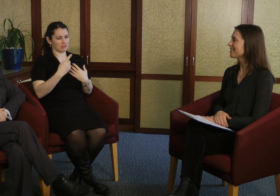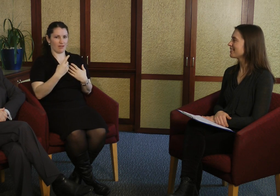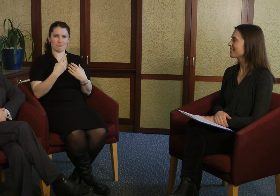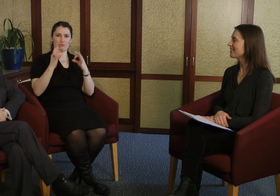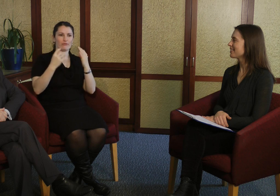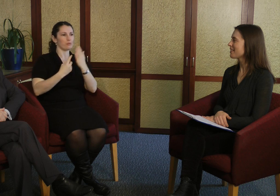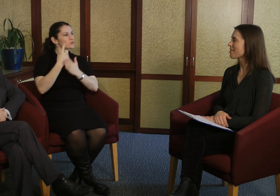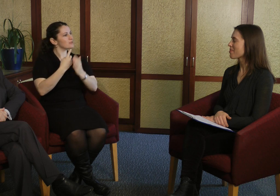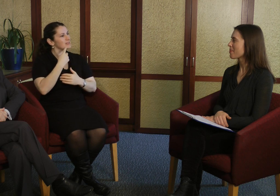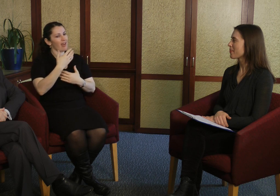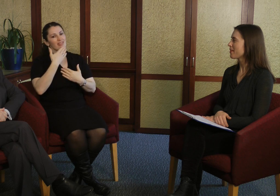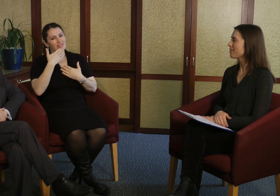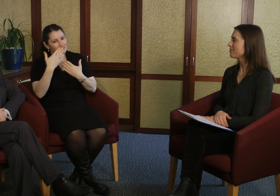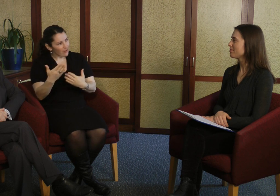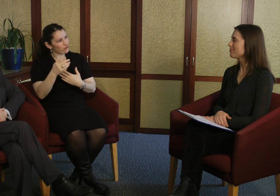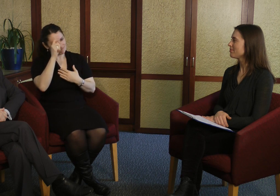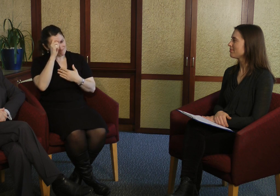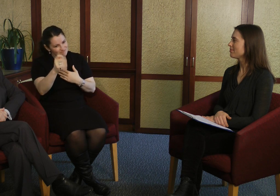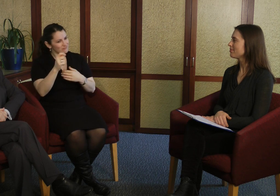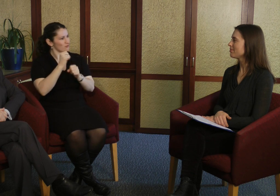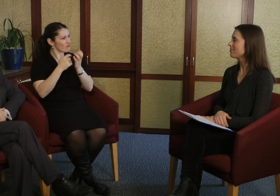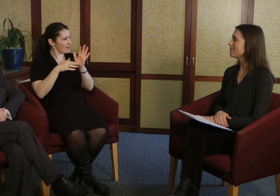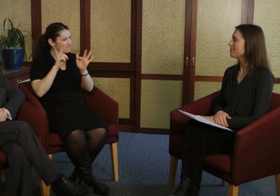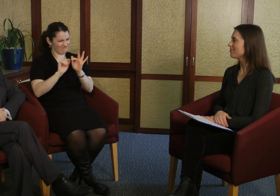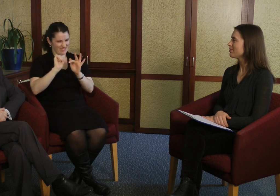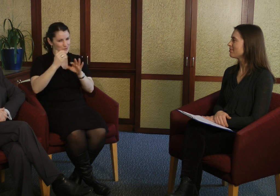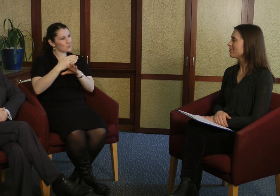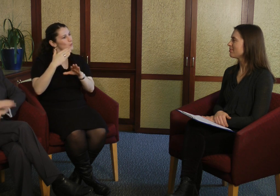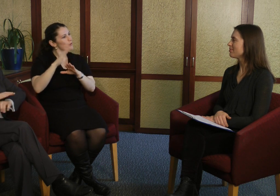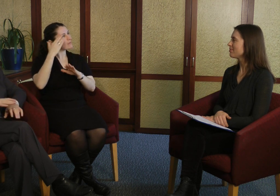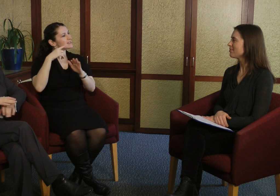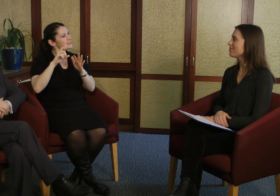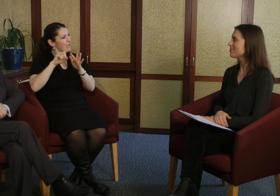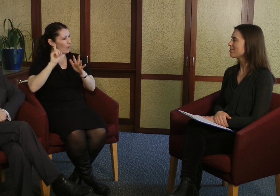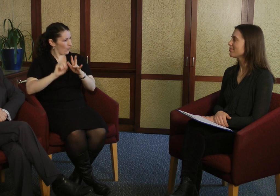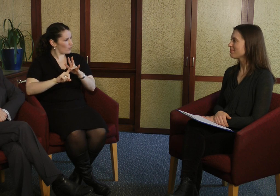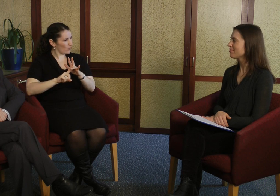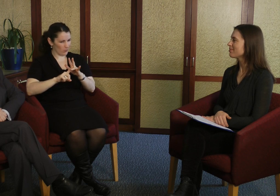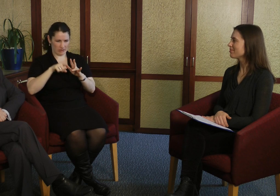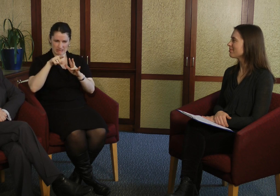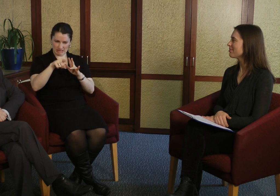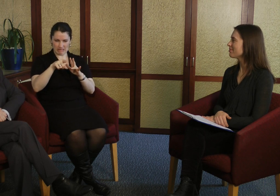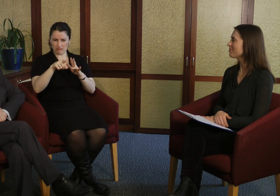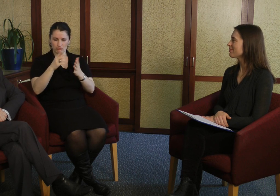did in his time as CEO in really consolidating the foundations for a really good organization.